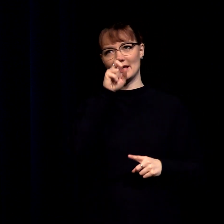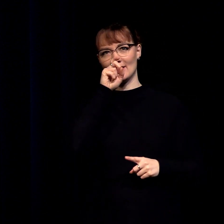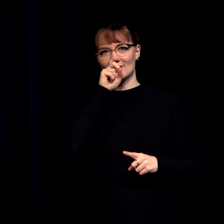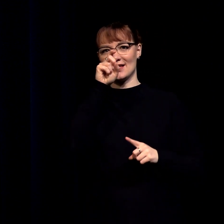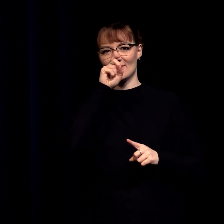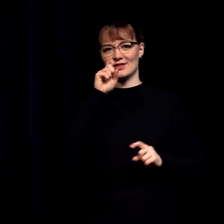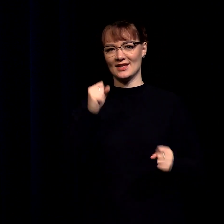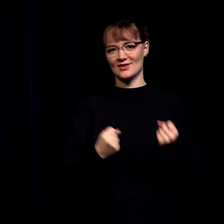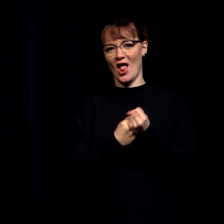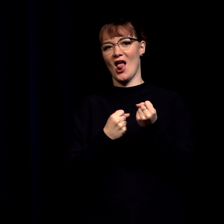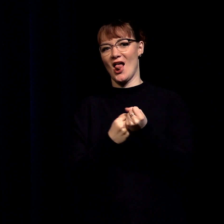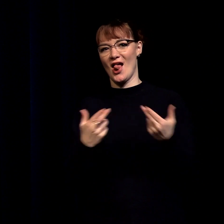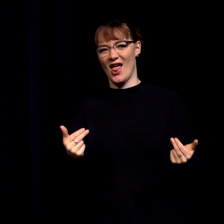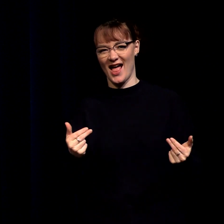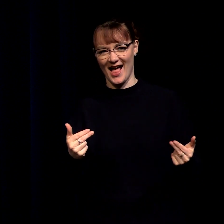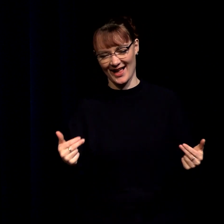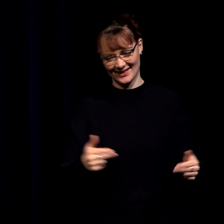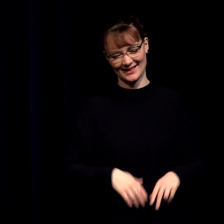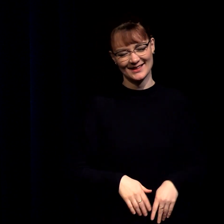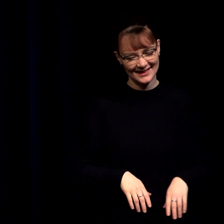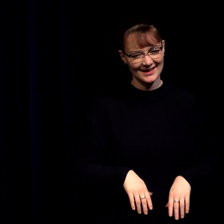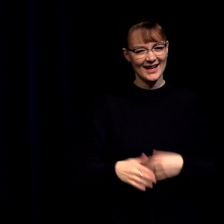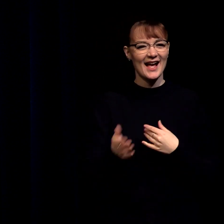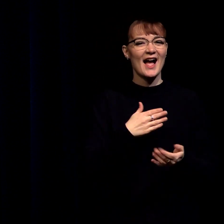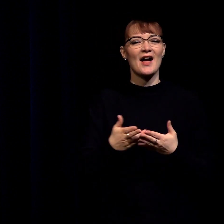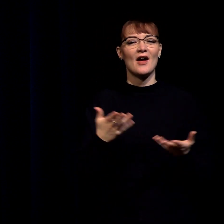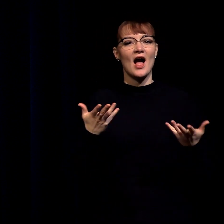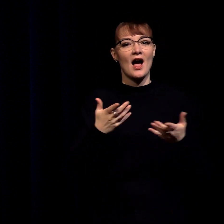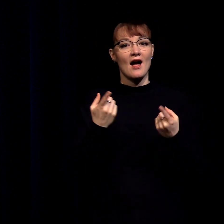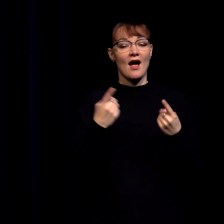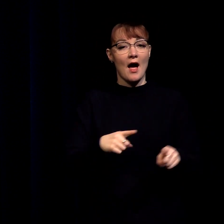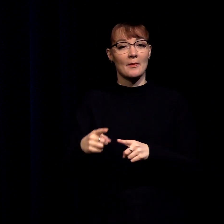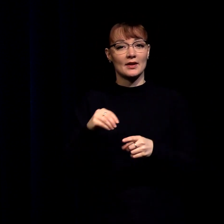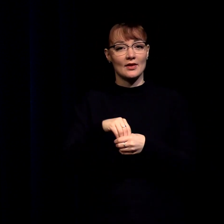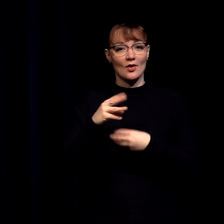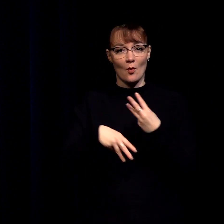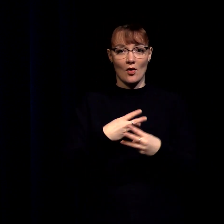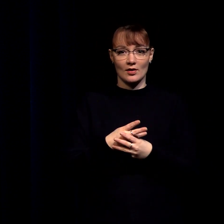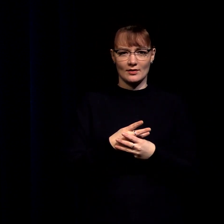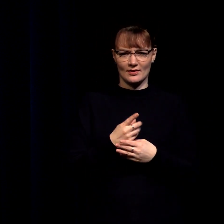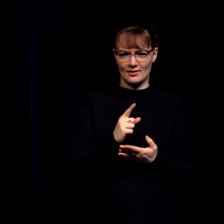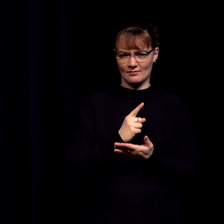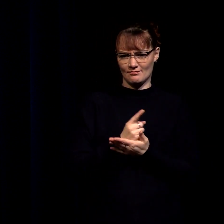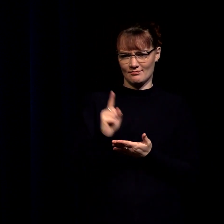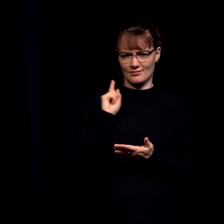one person is with me a lot going on in our world just even this past week. I mean, I've been following a couple of